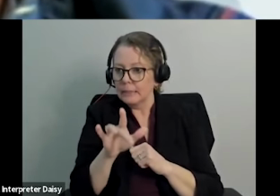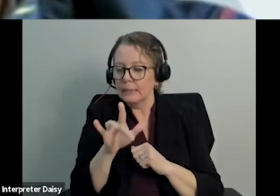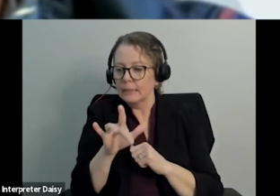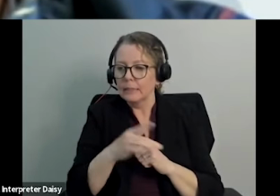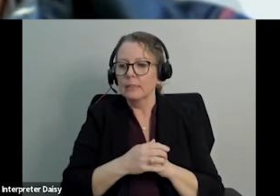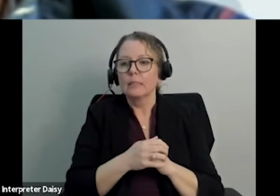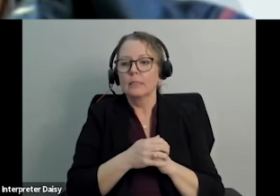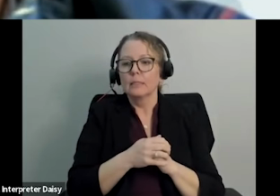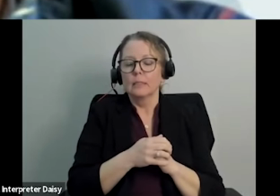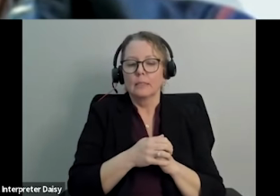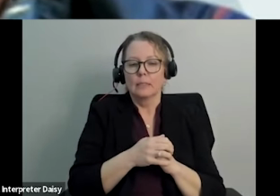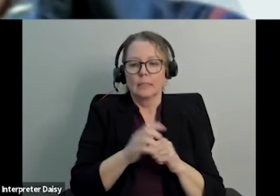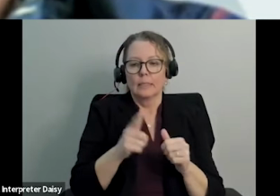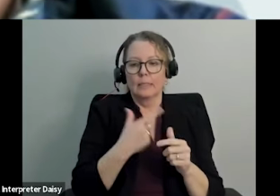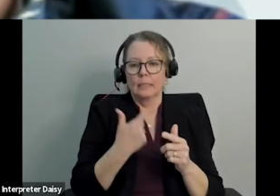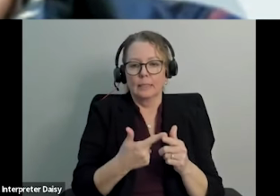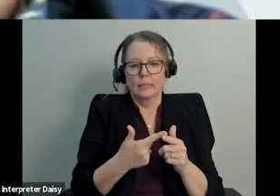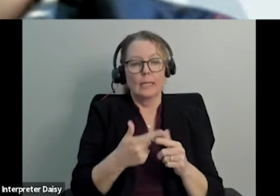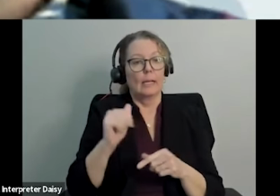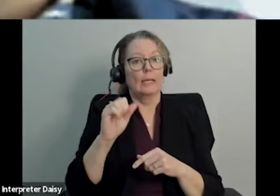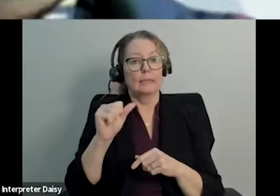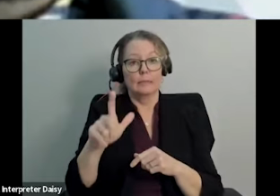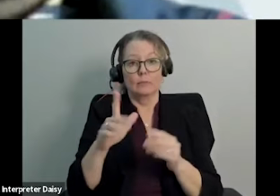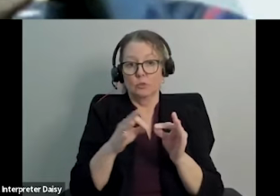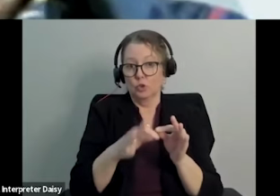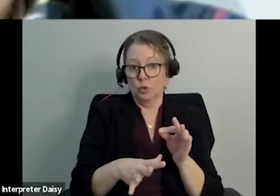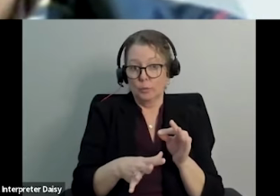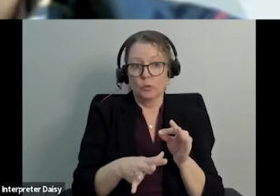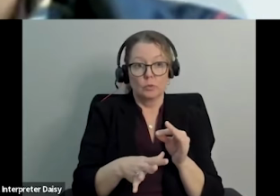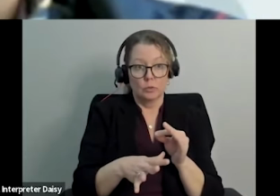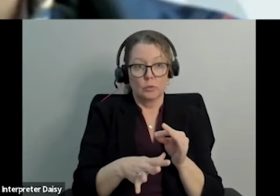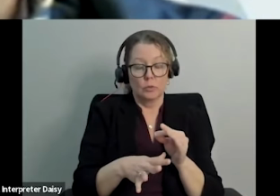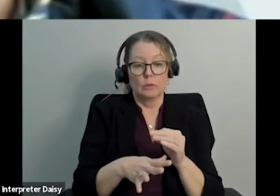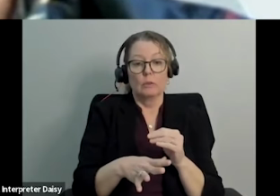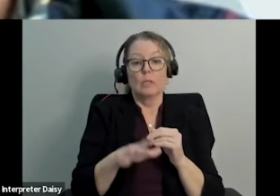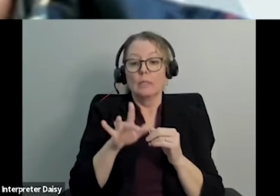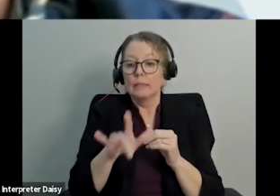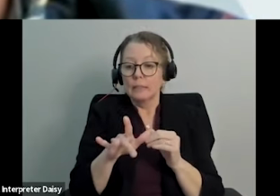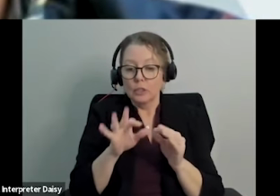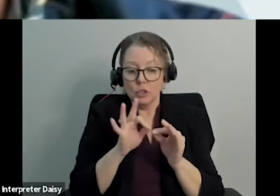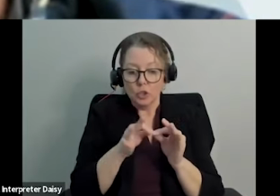We also have American Sign Language interpreters. Find the interpretation button at the bottom menu bar